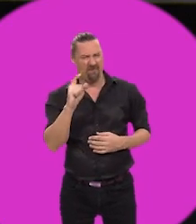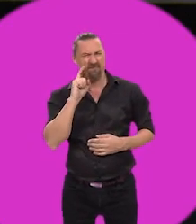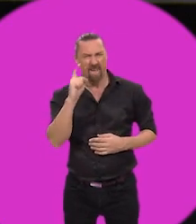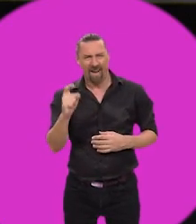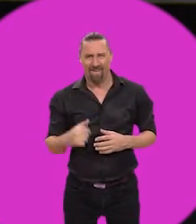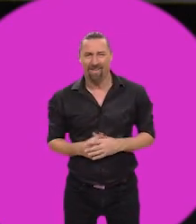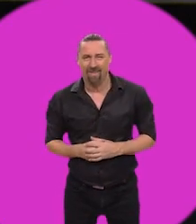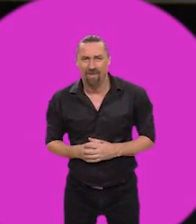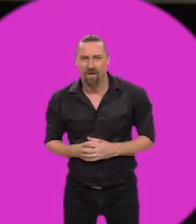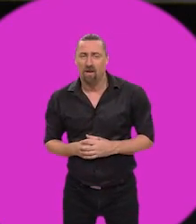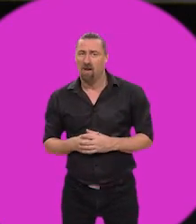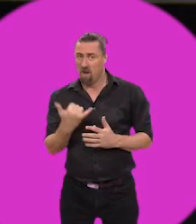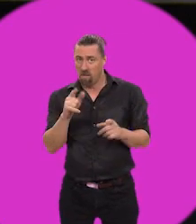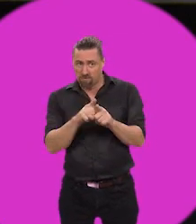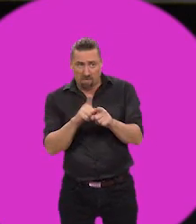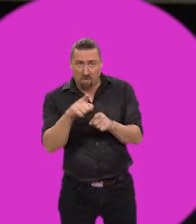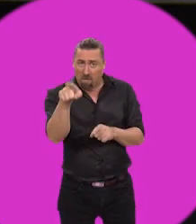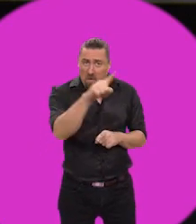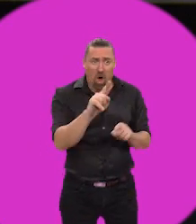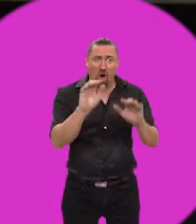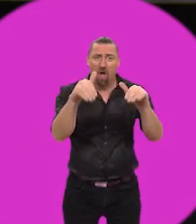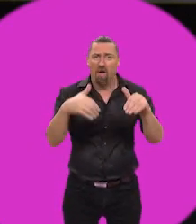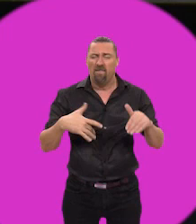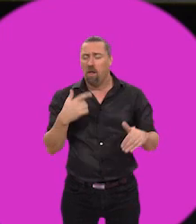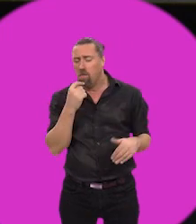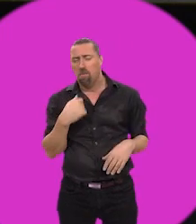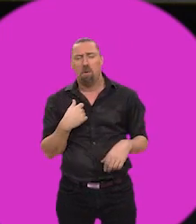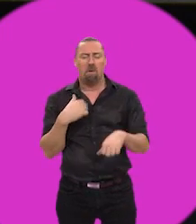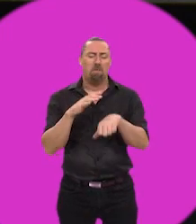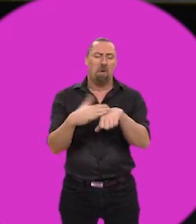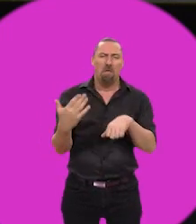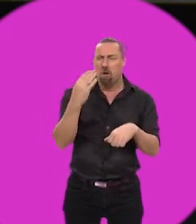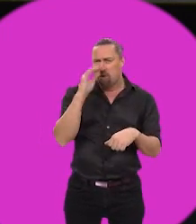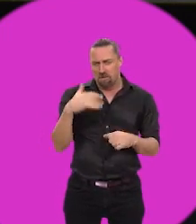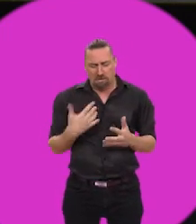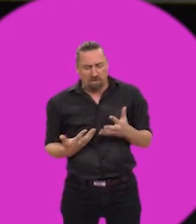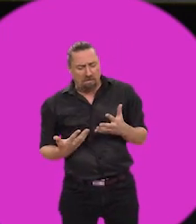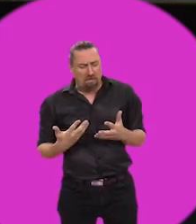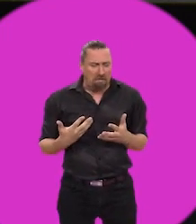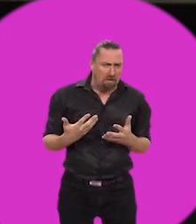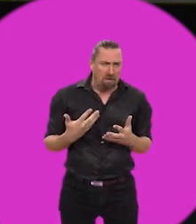when she told them you'll have fun? Sometimes you can feel reluctant to try new things